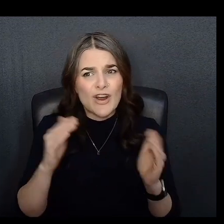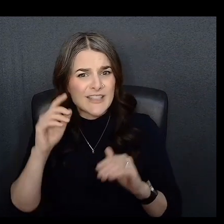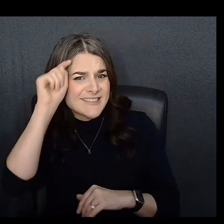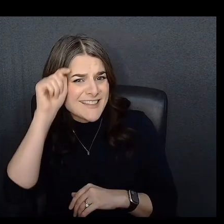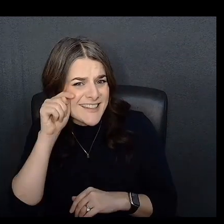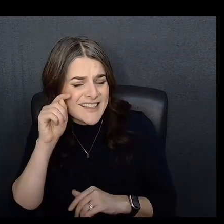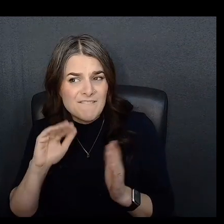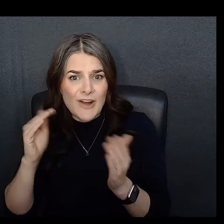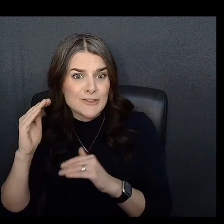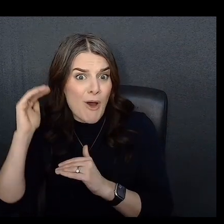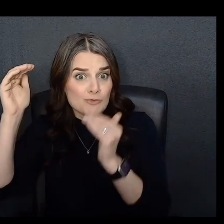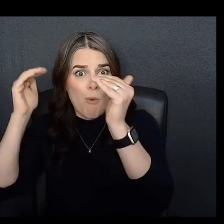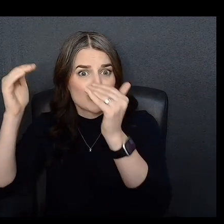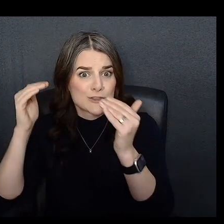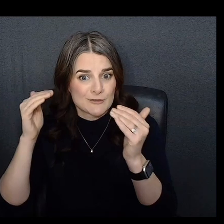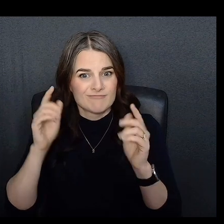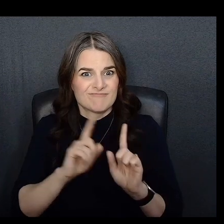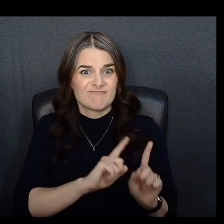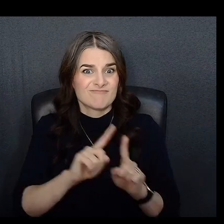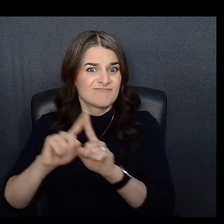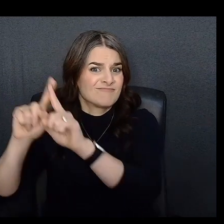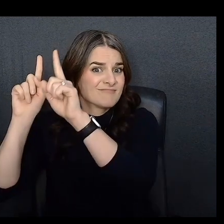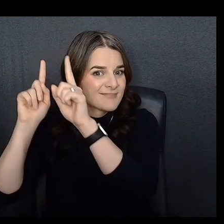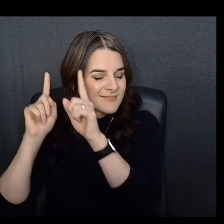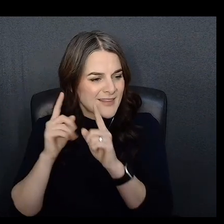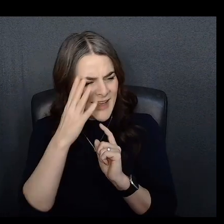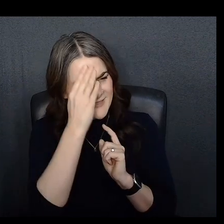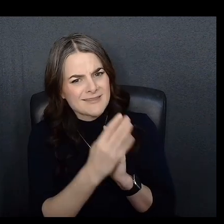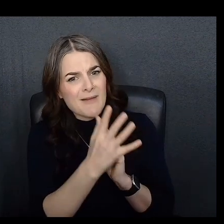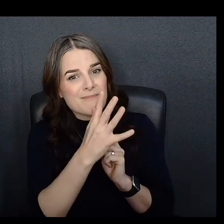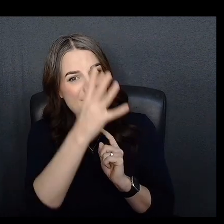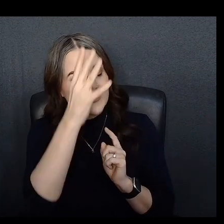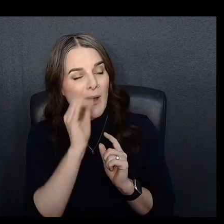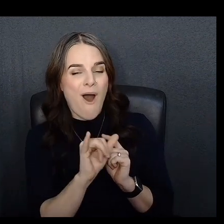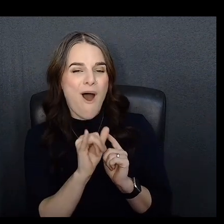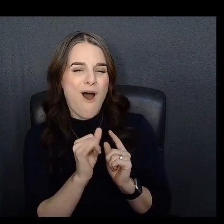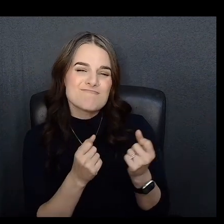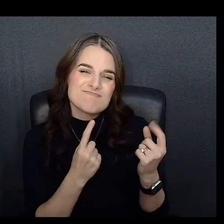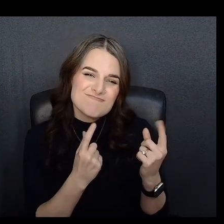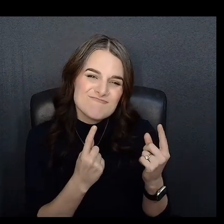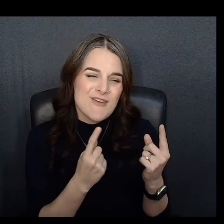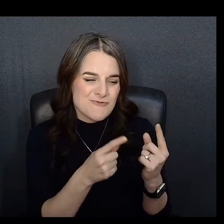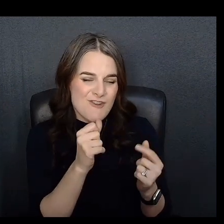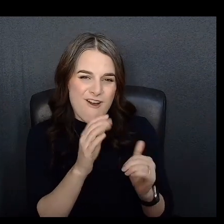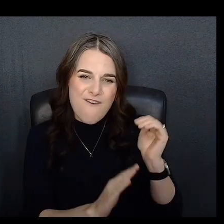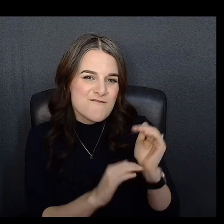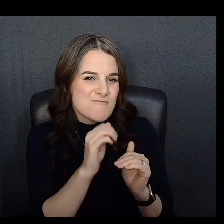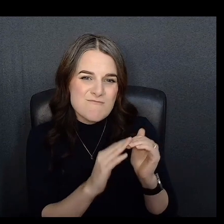So being able to tell parents. It's understandable why a parent might be uncomfortable with certain vocabulary